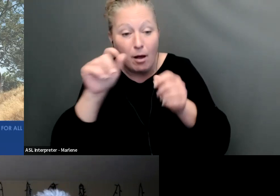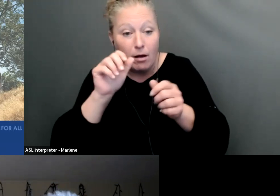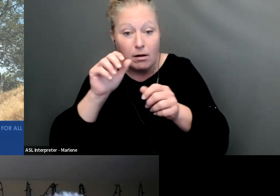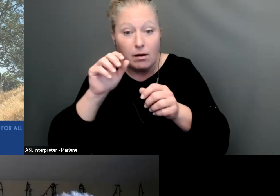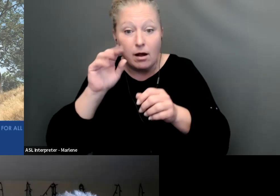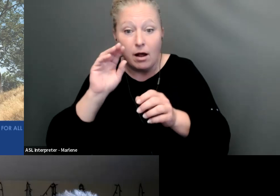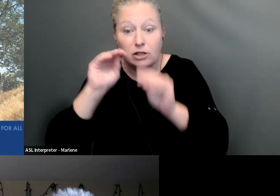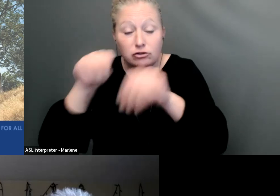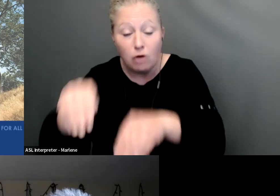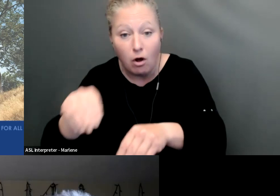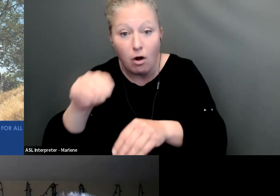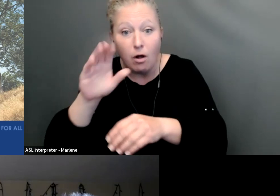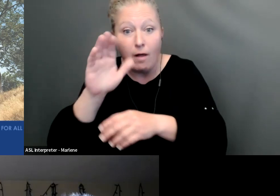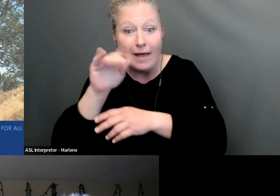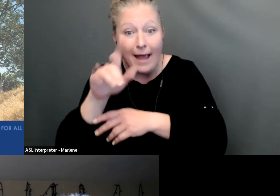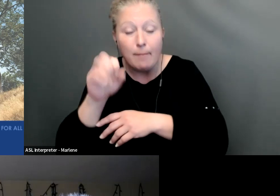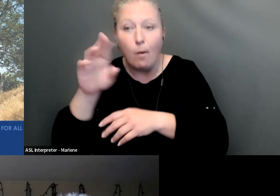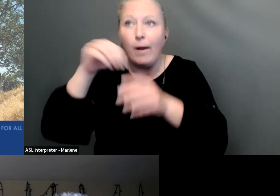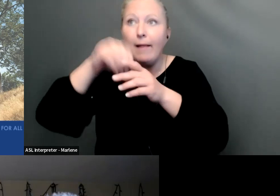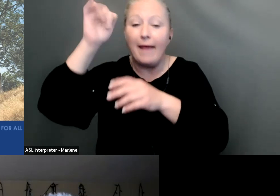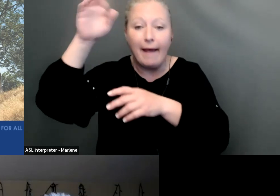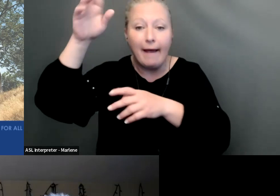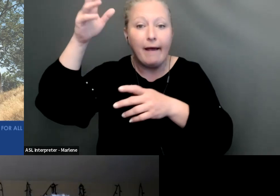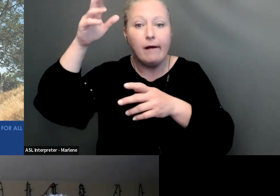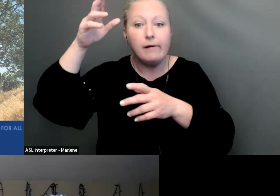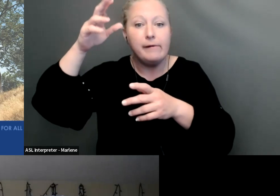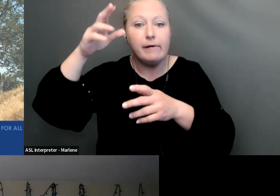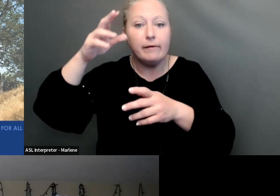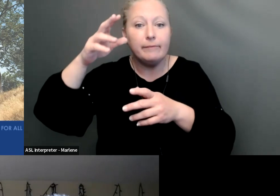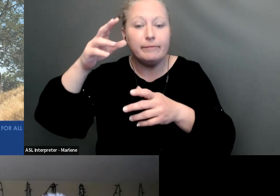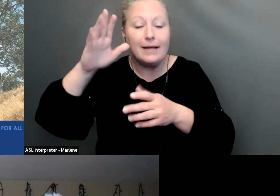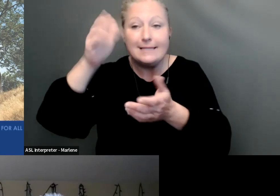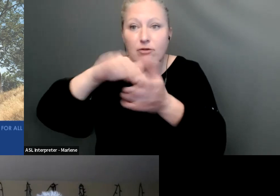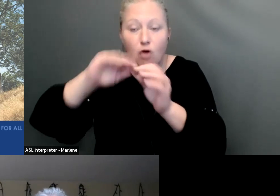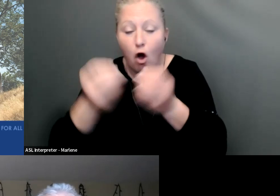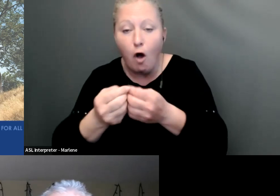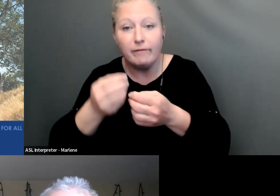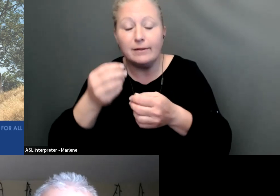into the ground or up in the air. Or you know at the head end or the central office to the actual